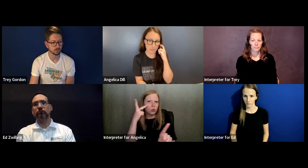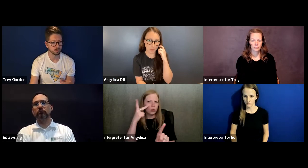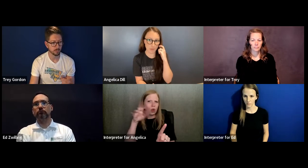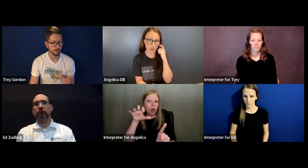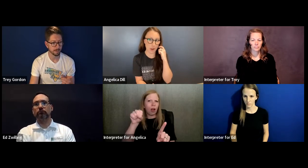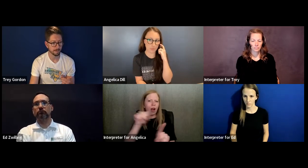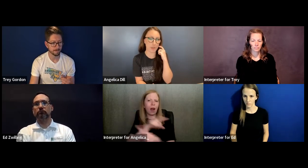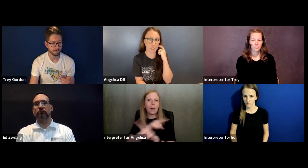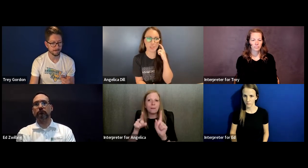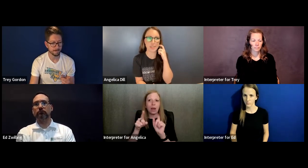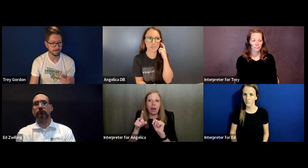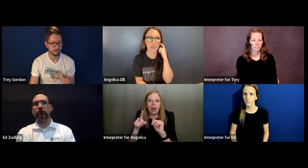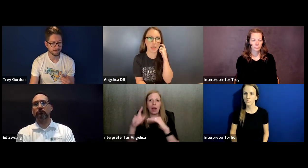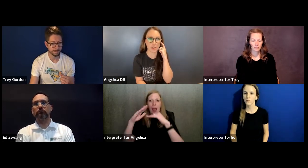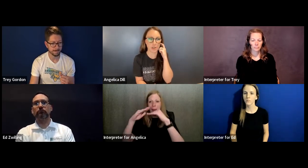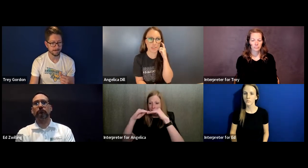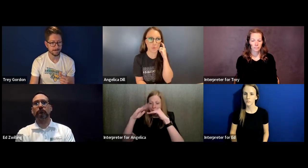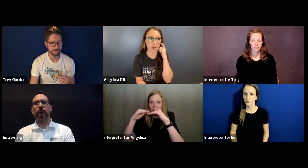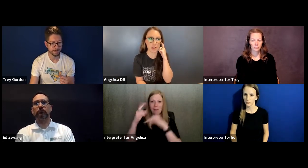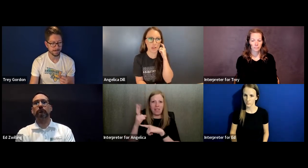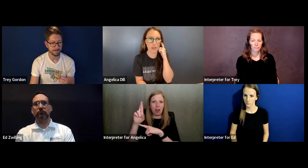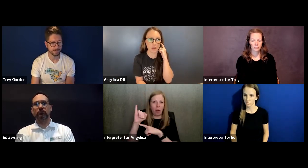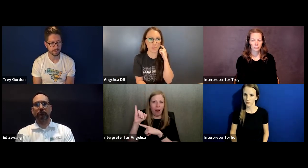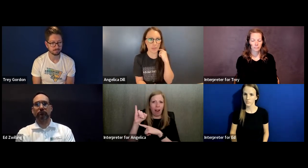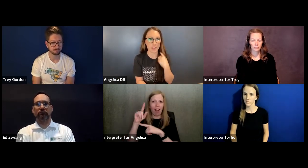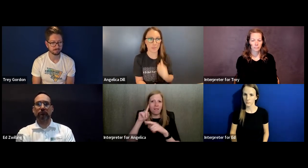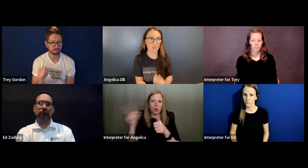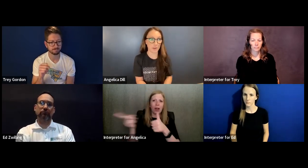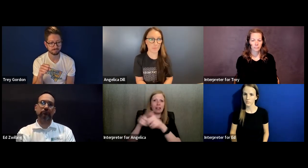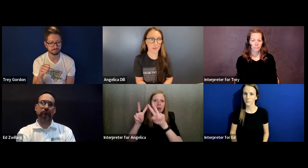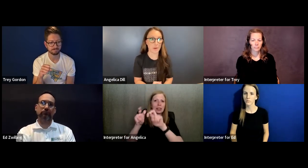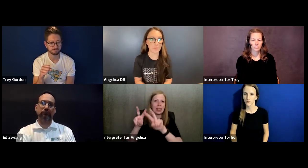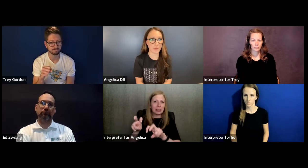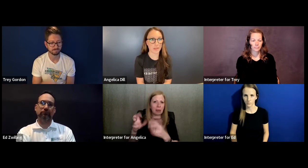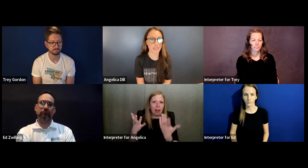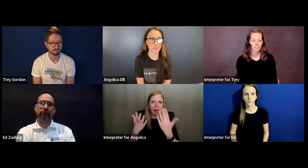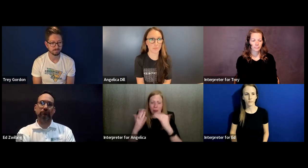minimum be arrived for initial assessment i agree as well um that could be a very minimum uh type of